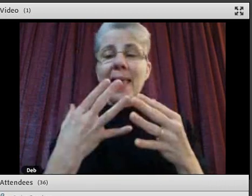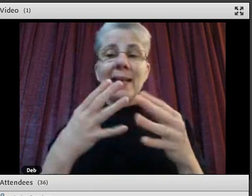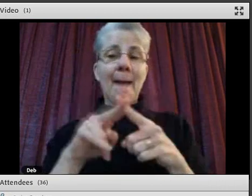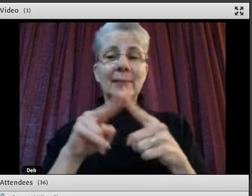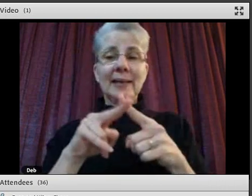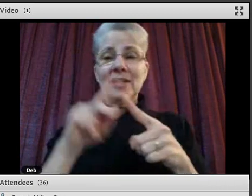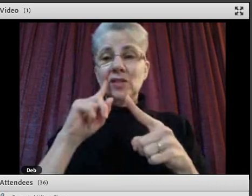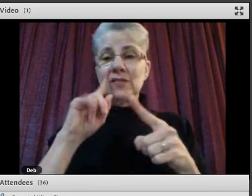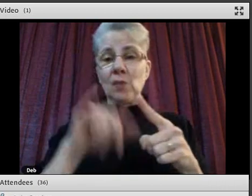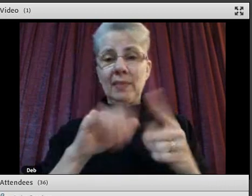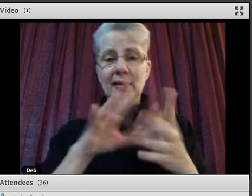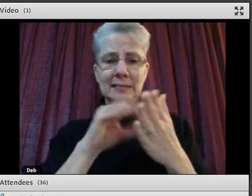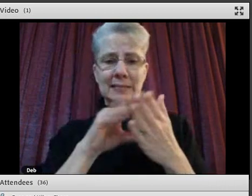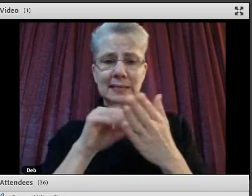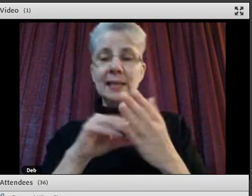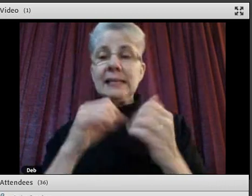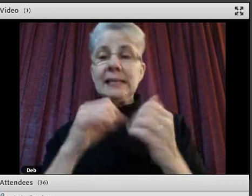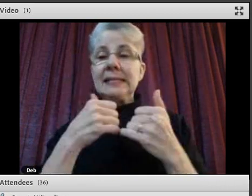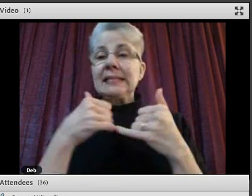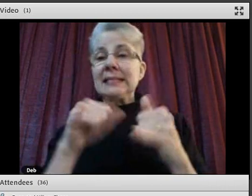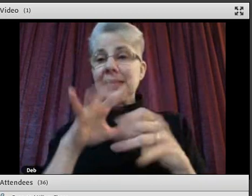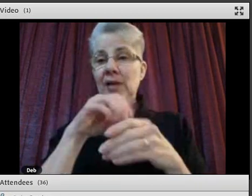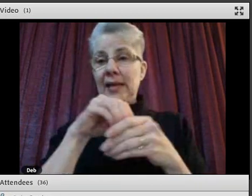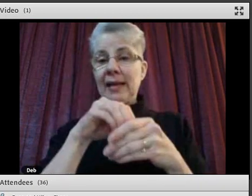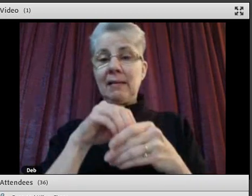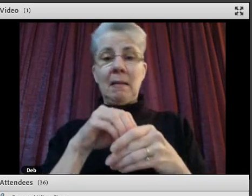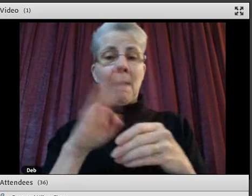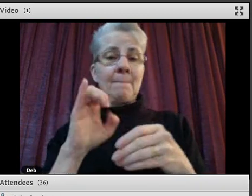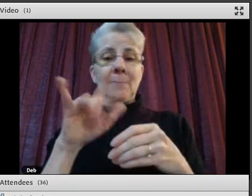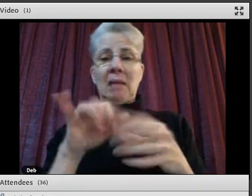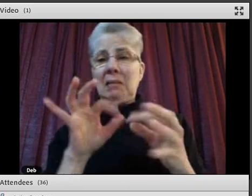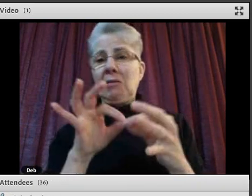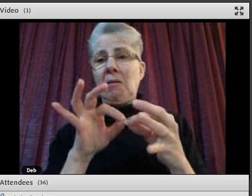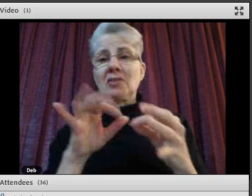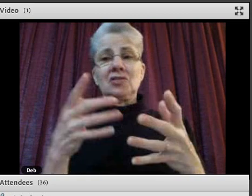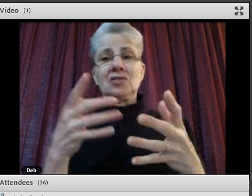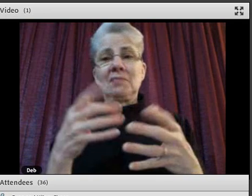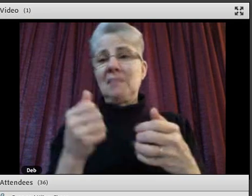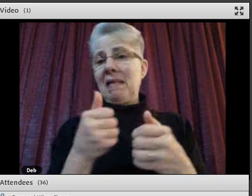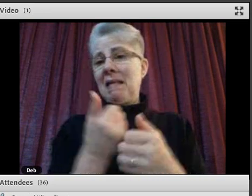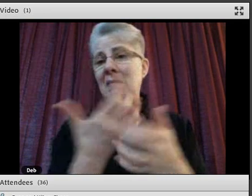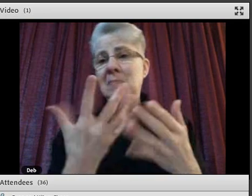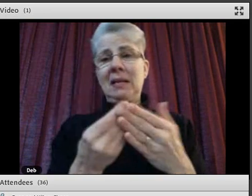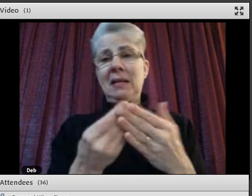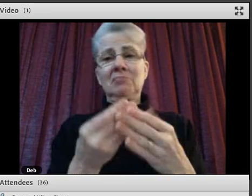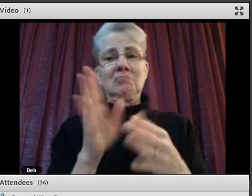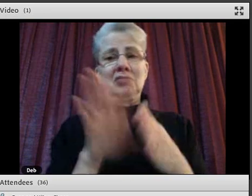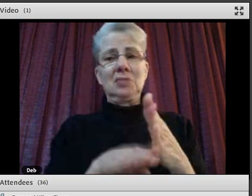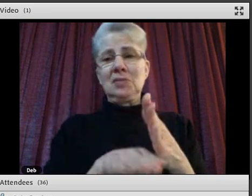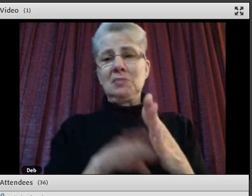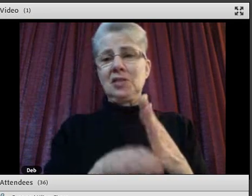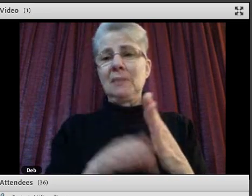There's a ton of applications. Still, it has barely cost you a penny.